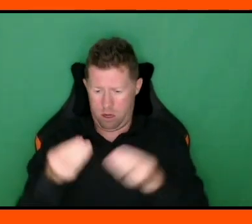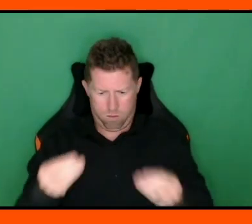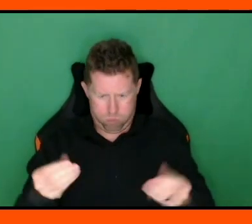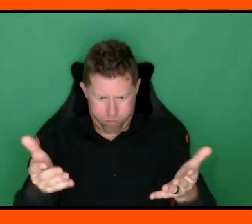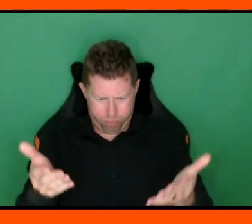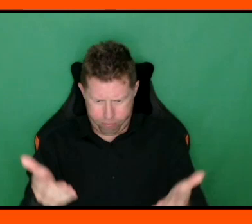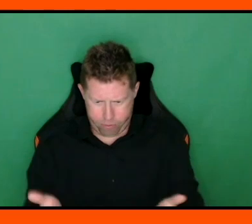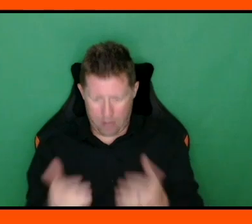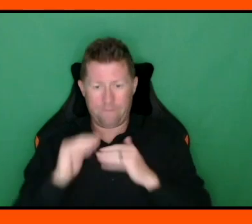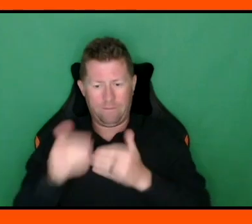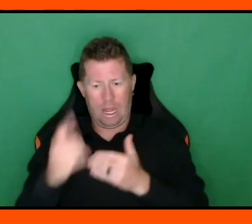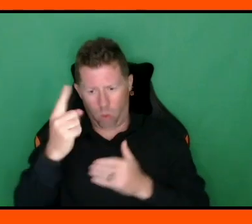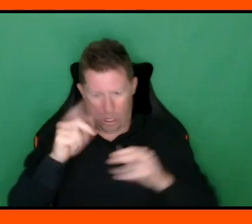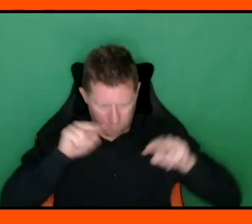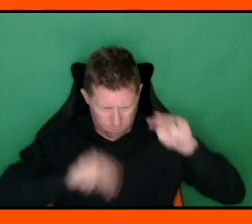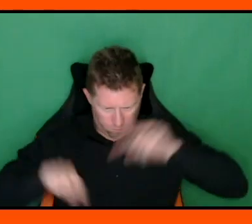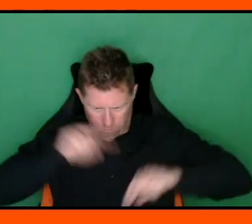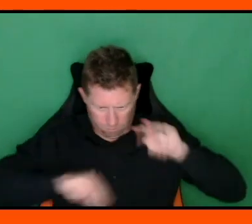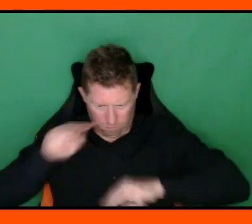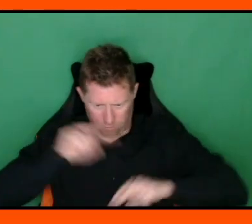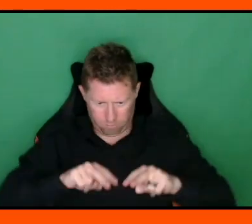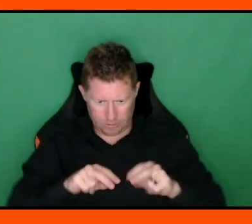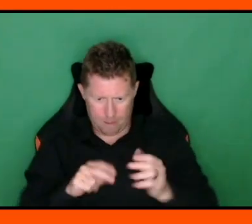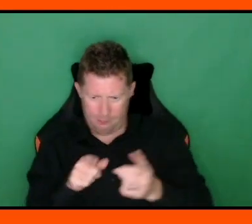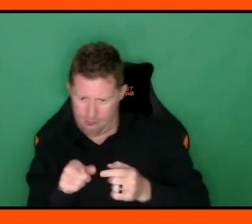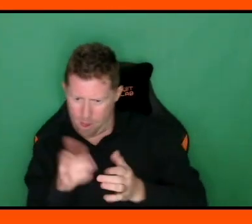to determine how much we think needs to change.